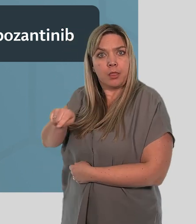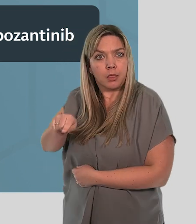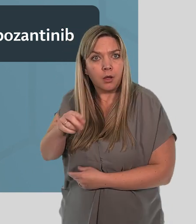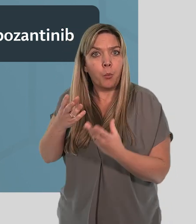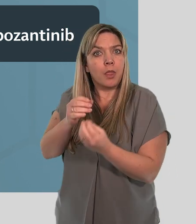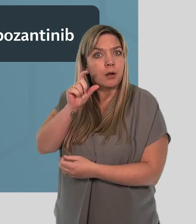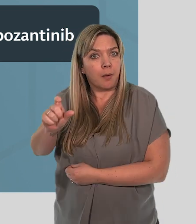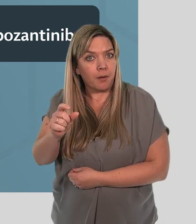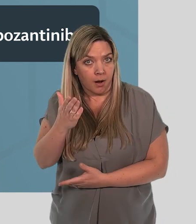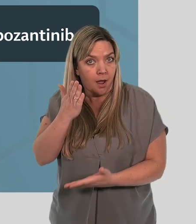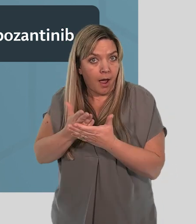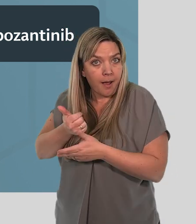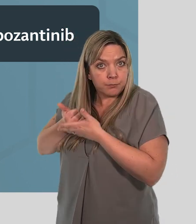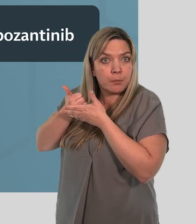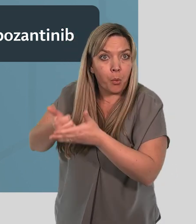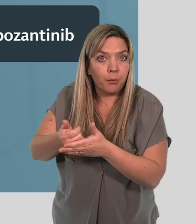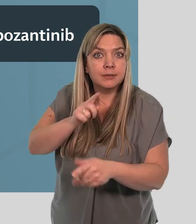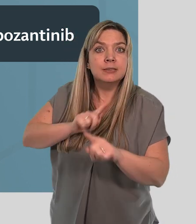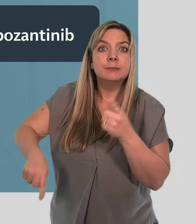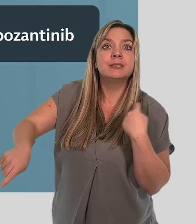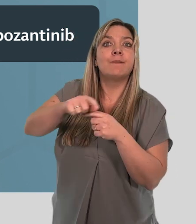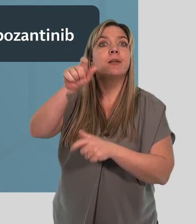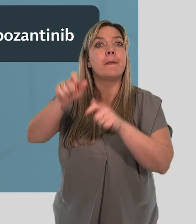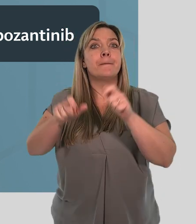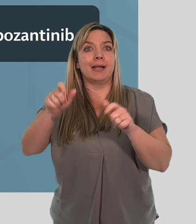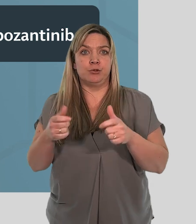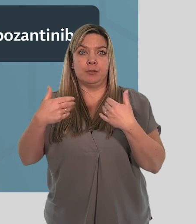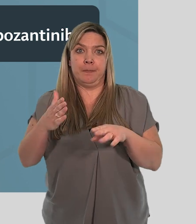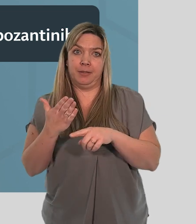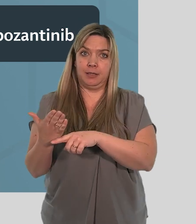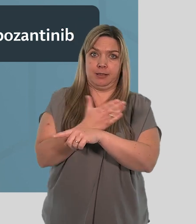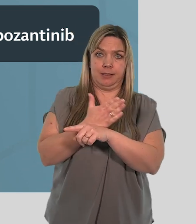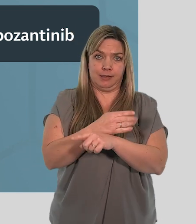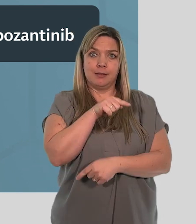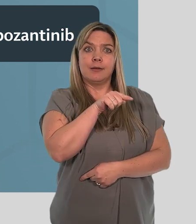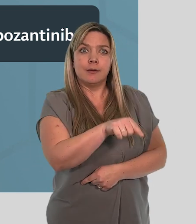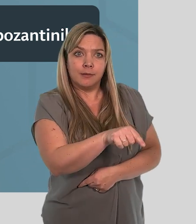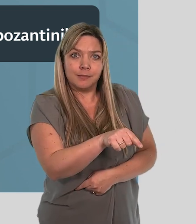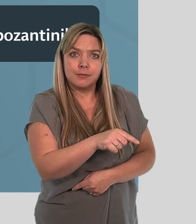Patients were randomized to receive either cabozantinib alone or cabozantinib with atezolizumab.